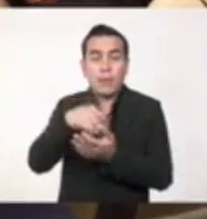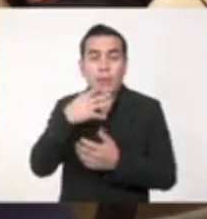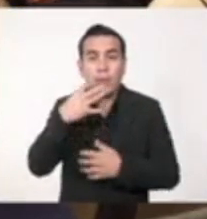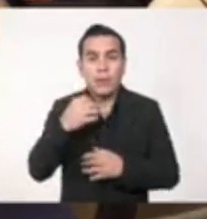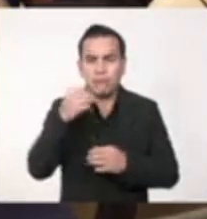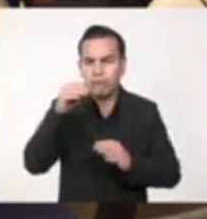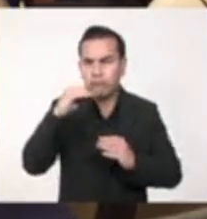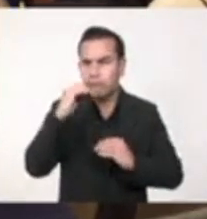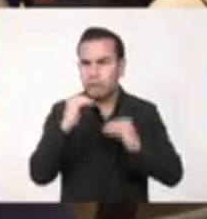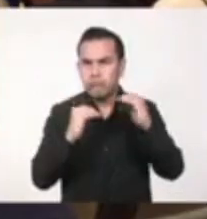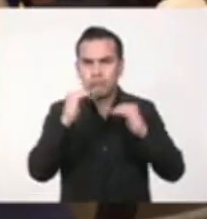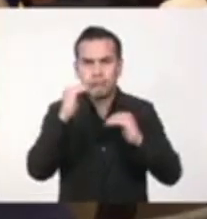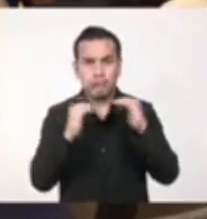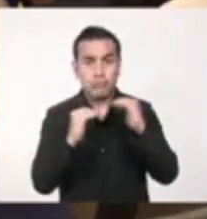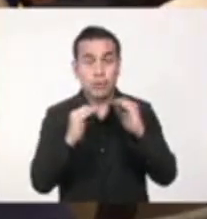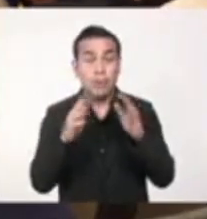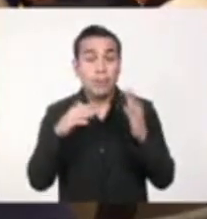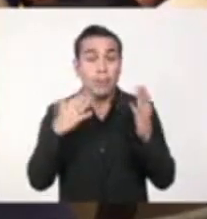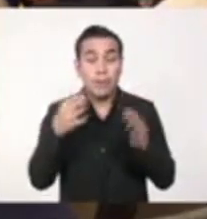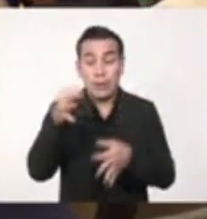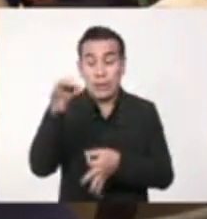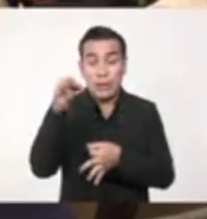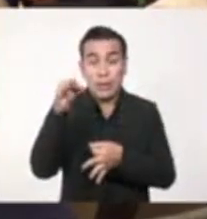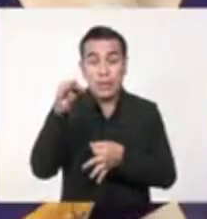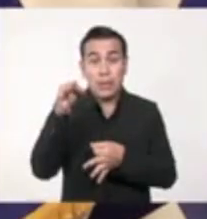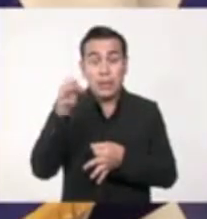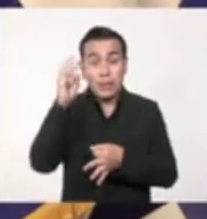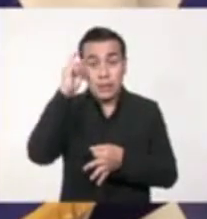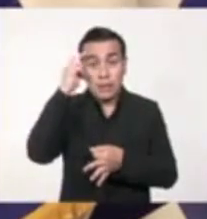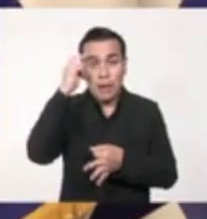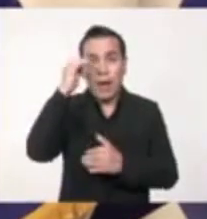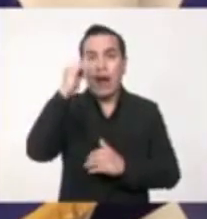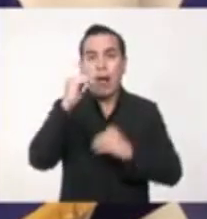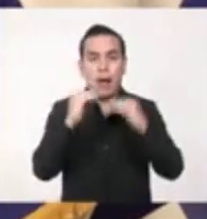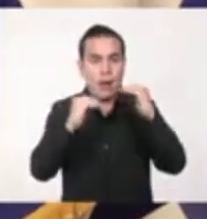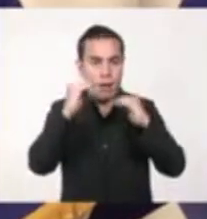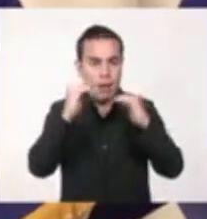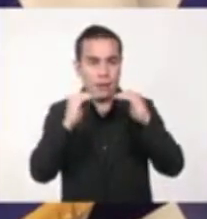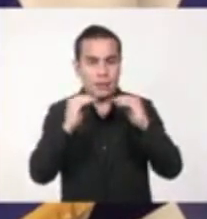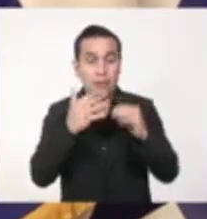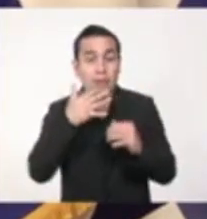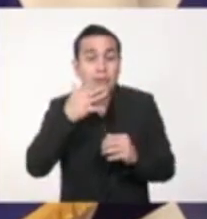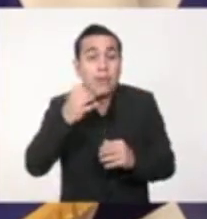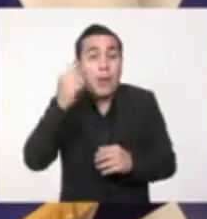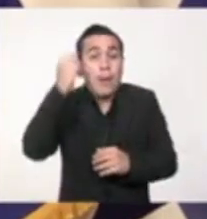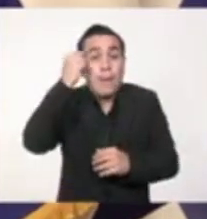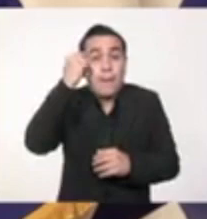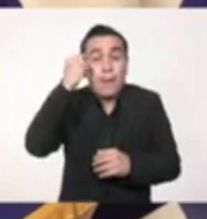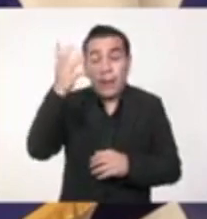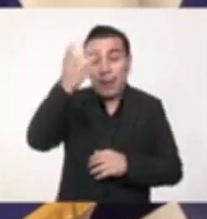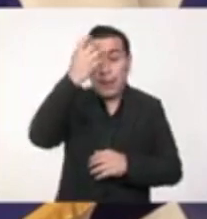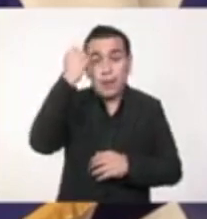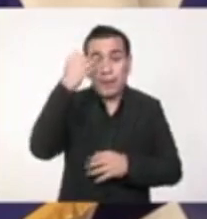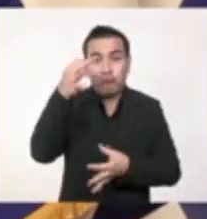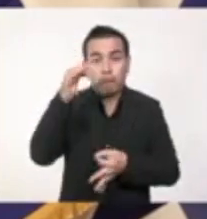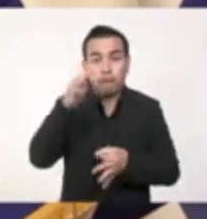because if the survey doesn't go wrong, and that's why they they thought they were going to win the elections, and they didn't get anything,